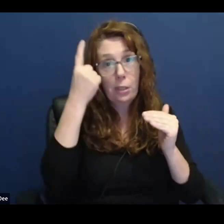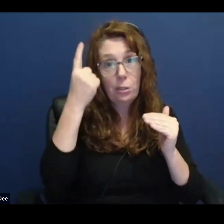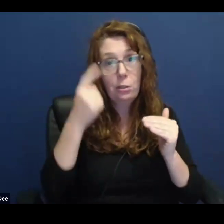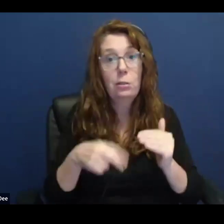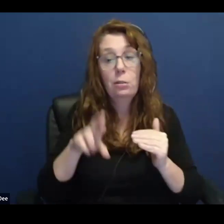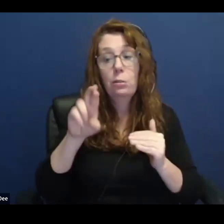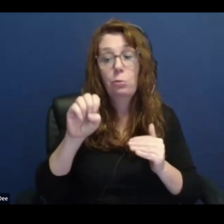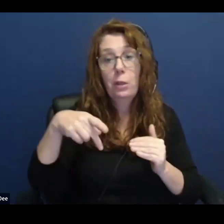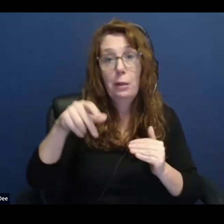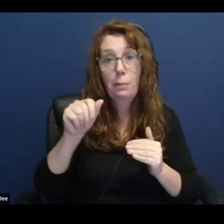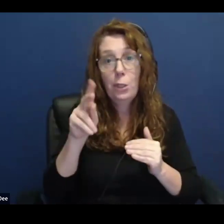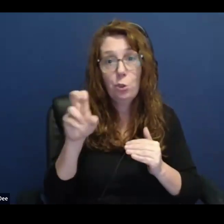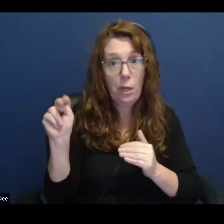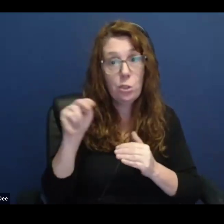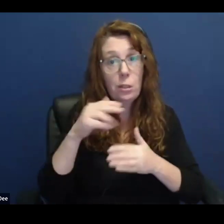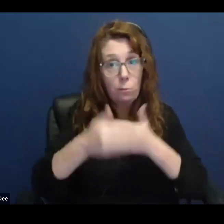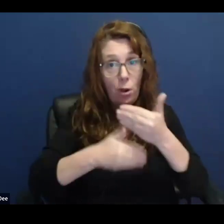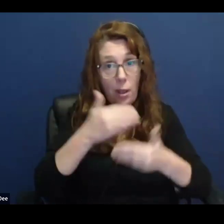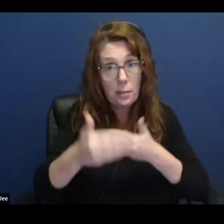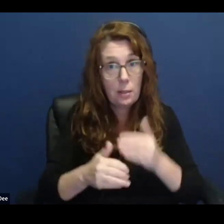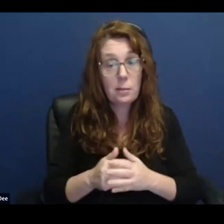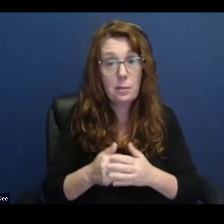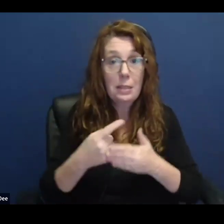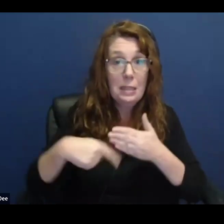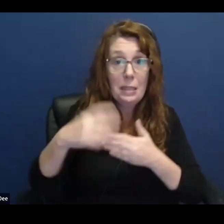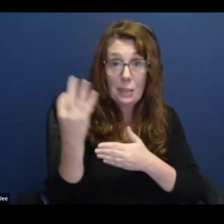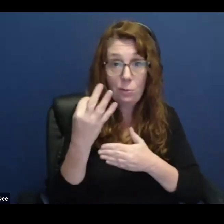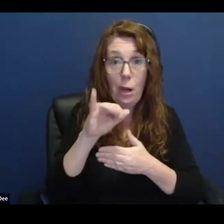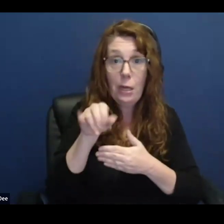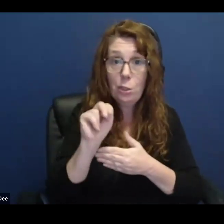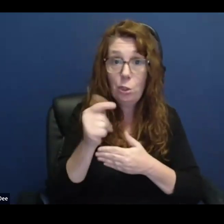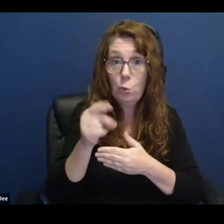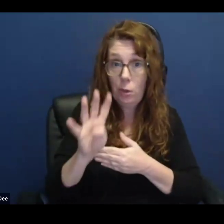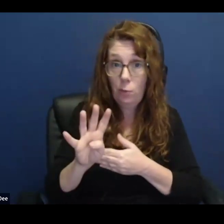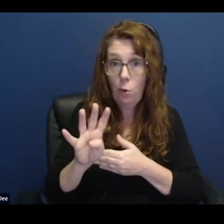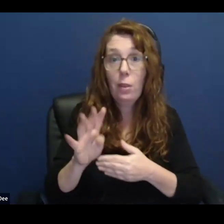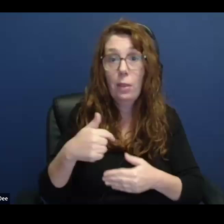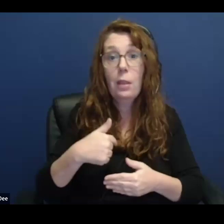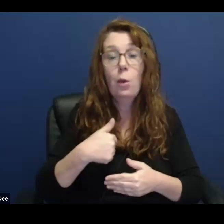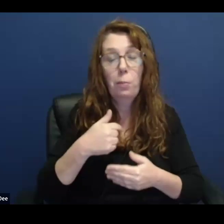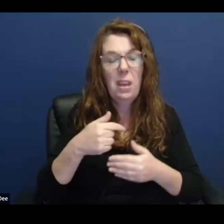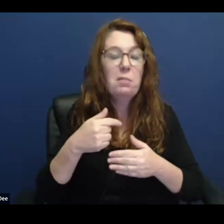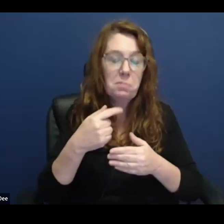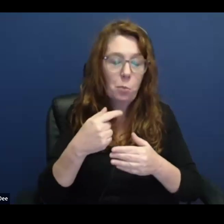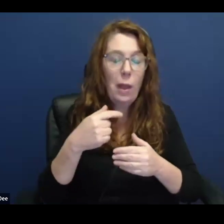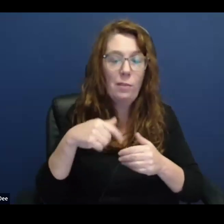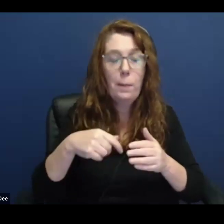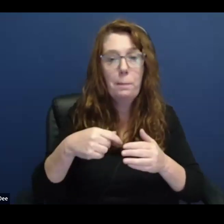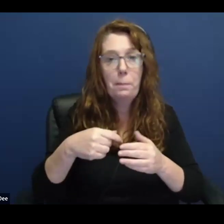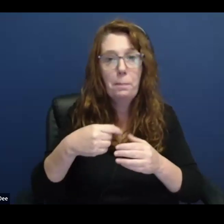process. And next Friday on January 24th will be one of the by monthly calls for that group. I've